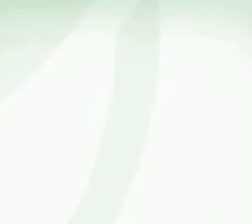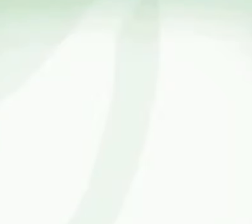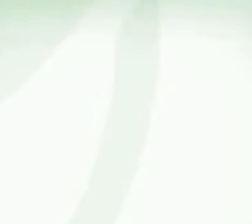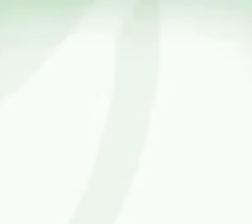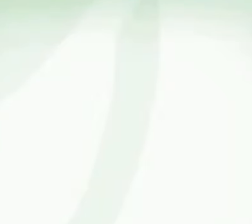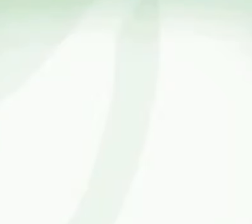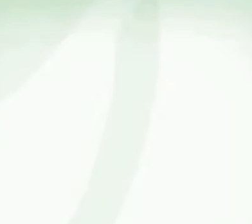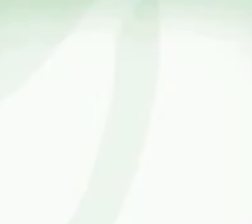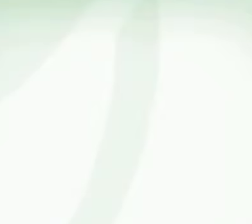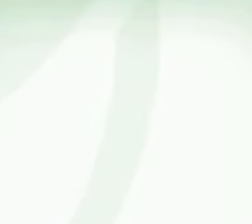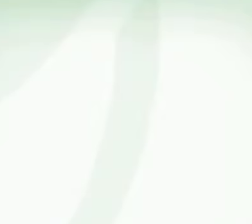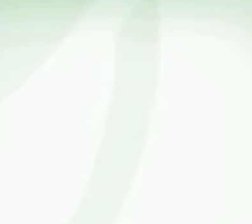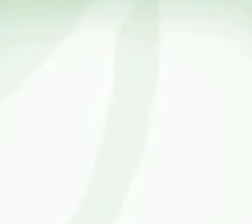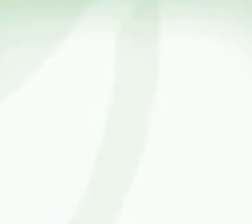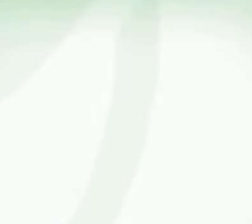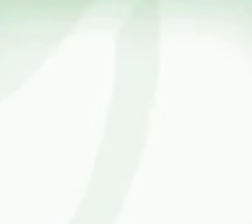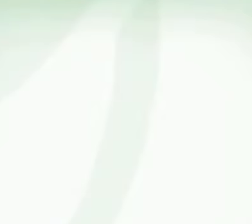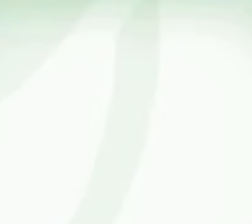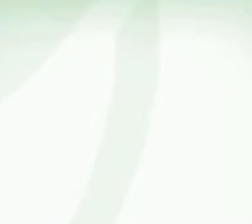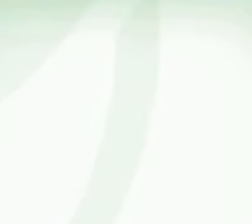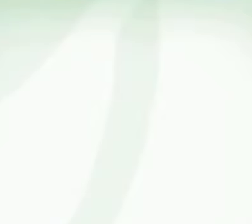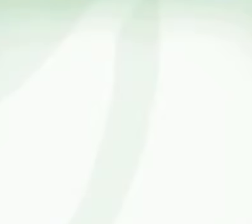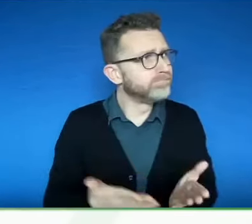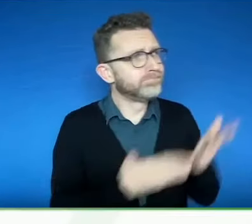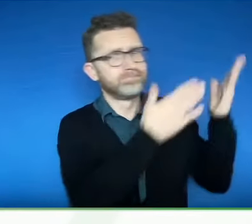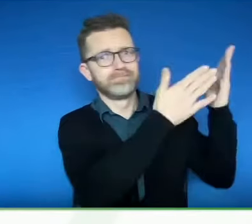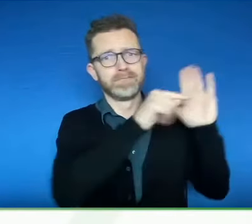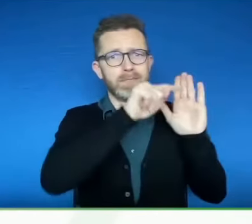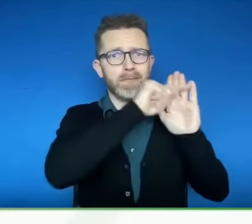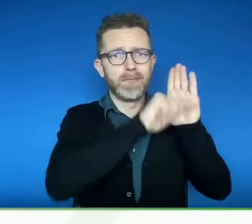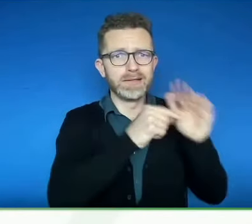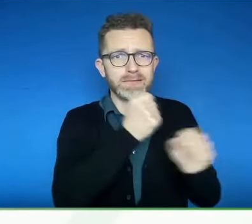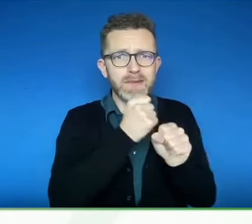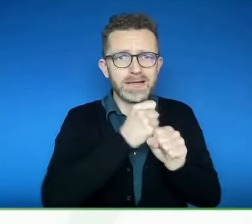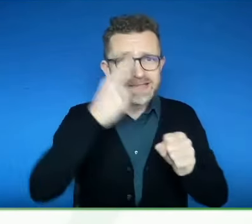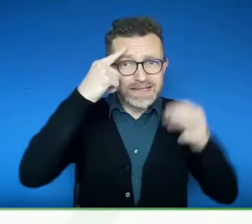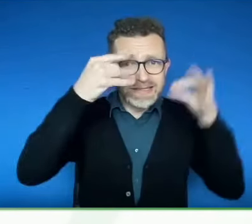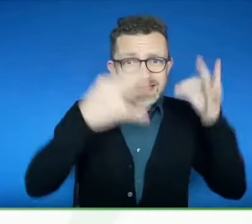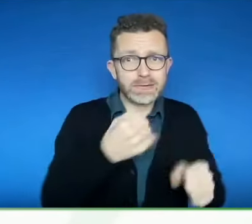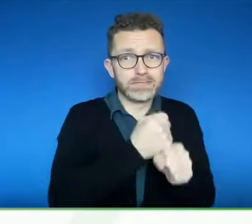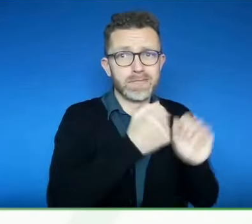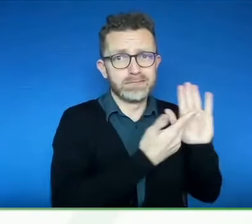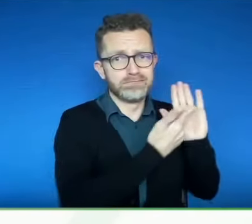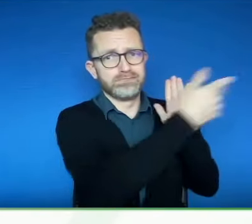I think you mentioned at the end this is one of the workdays and we